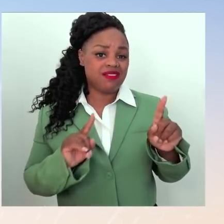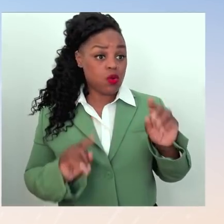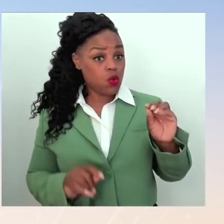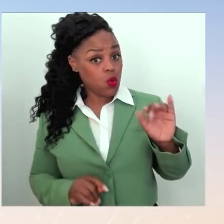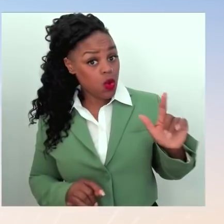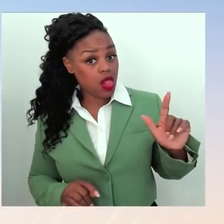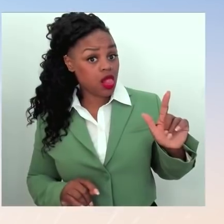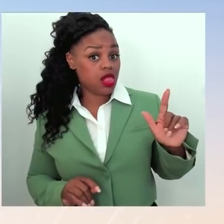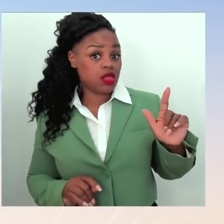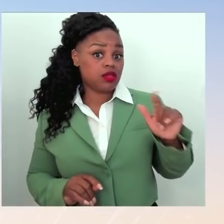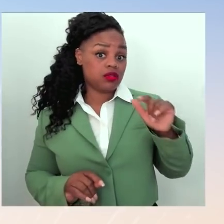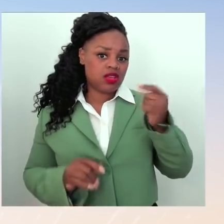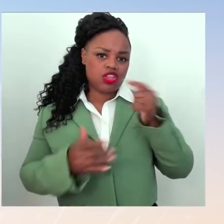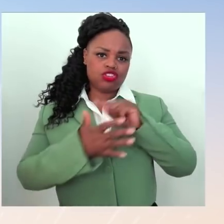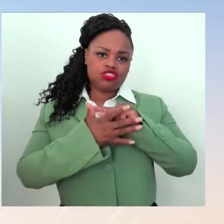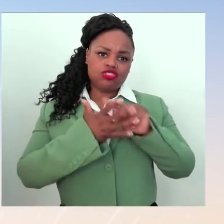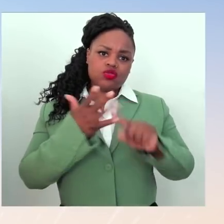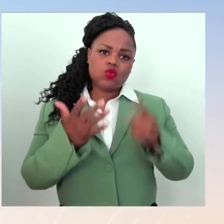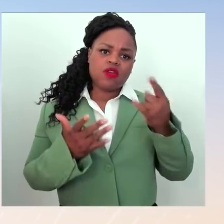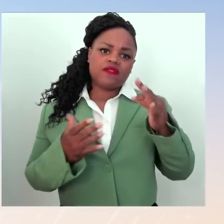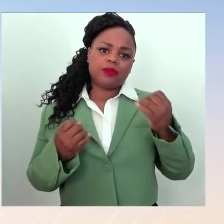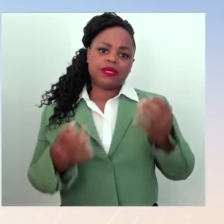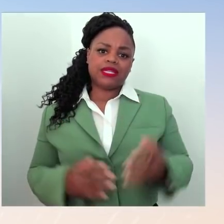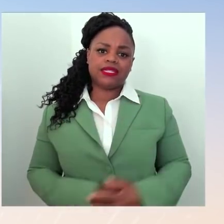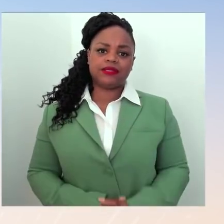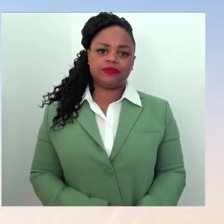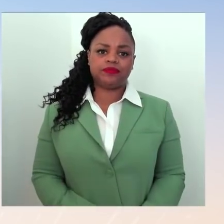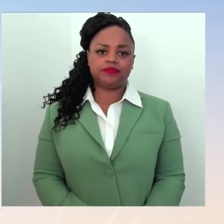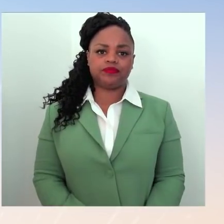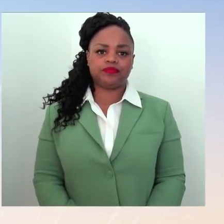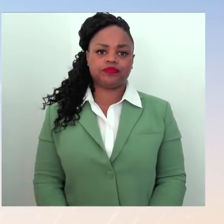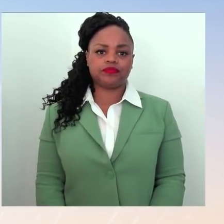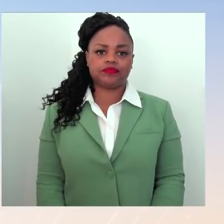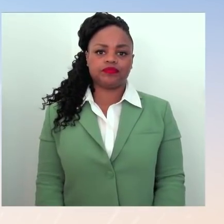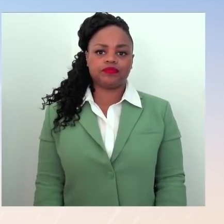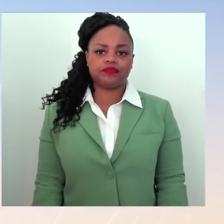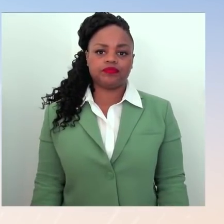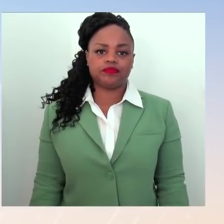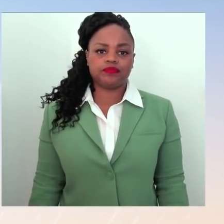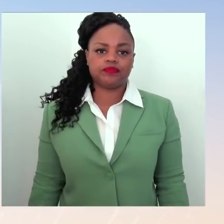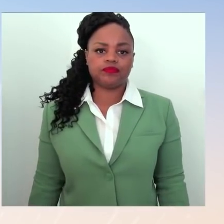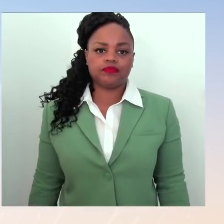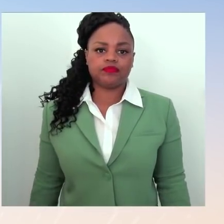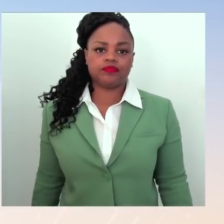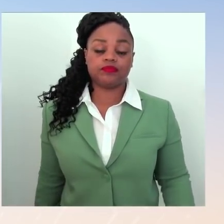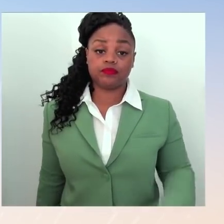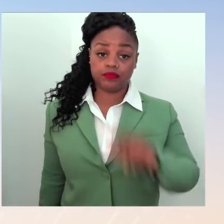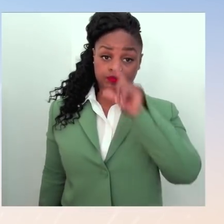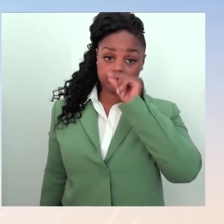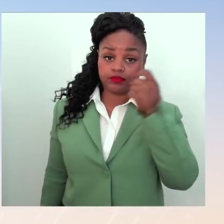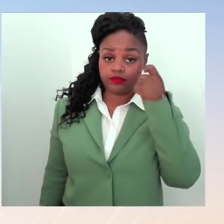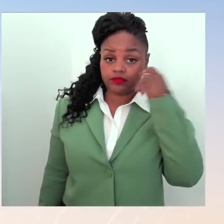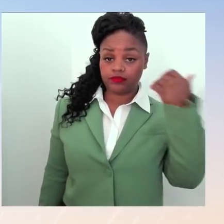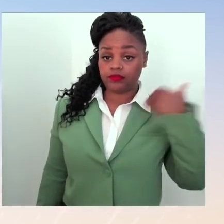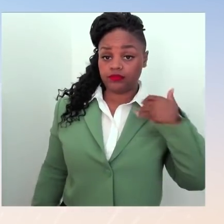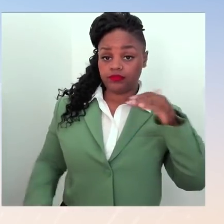and do it in a way that doesn't instigate a wider war here. Vladimir Putin, this weekend, warned that implementing a no-fly zone would be considered a declaration of war,